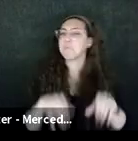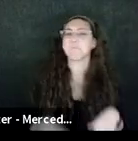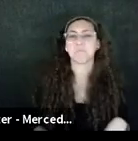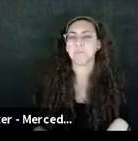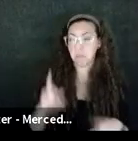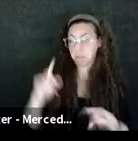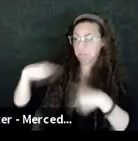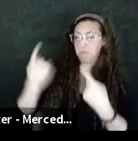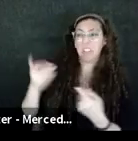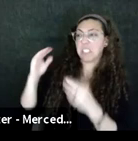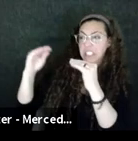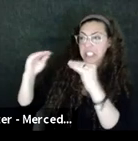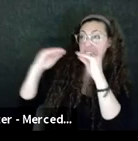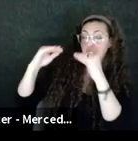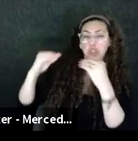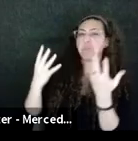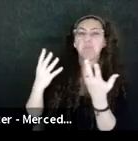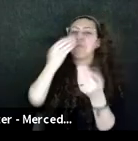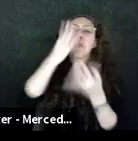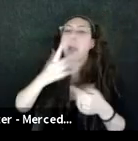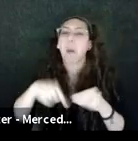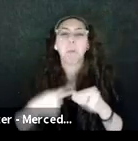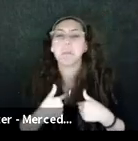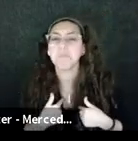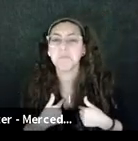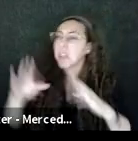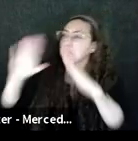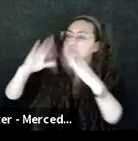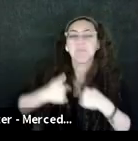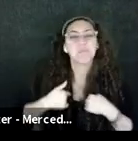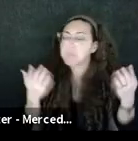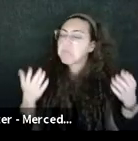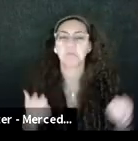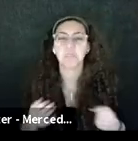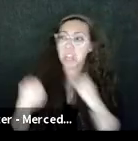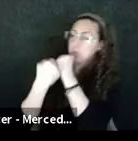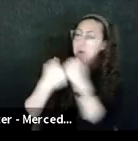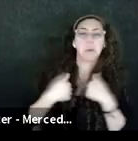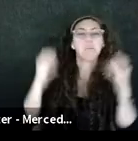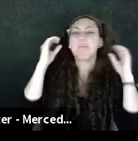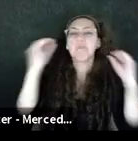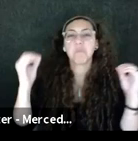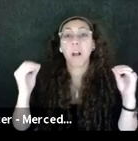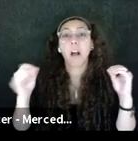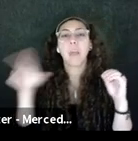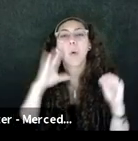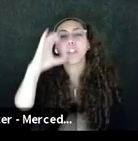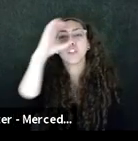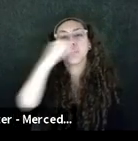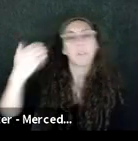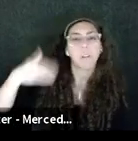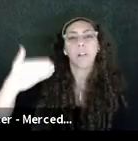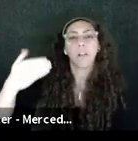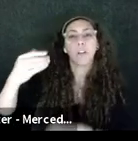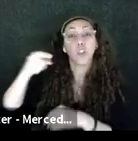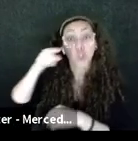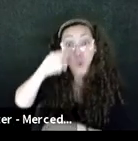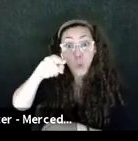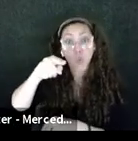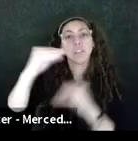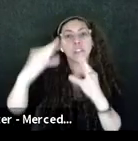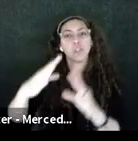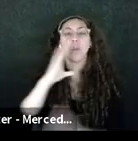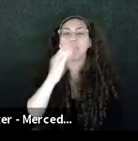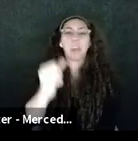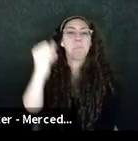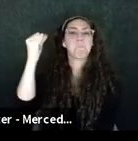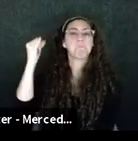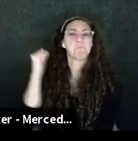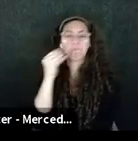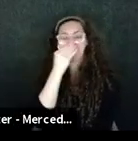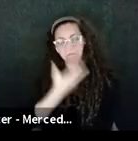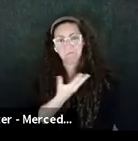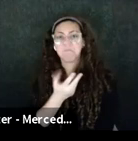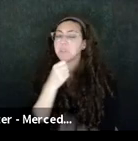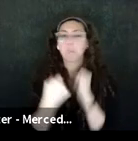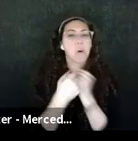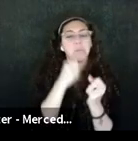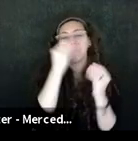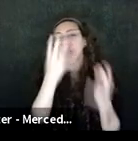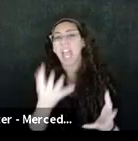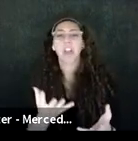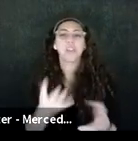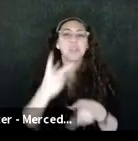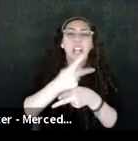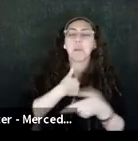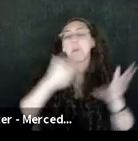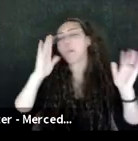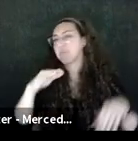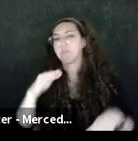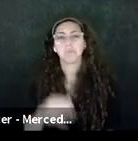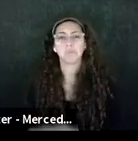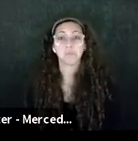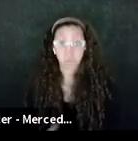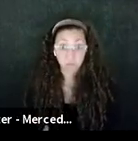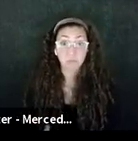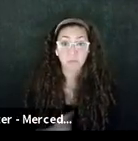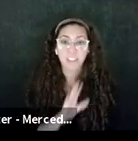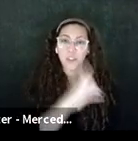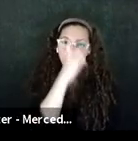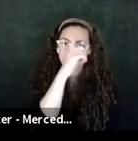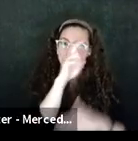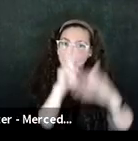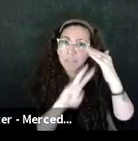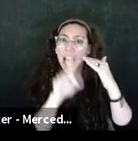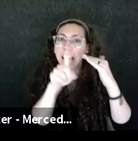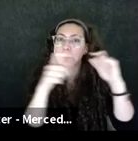Jason Williams: So if they haven't experienced a professor that reaches out and is supportive their brain will tell them that this one is just like all the rest. So no matter what you do, their prediction is going to have to be reshaped around that current experience.